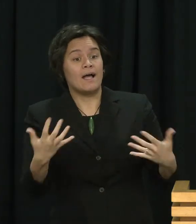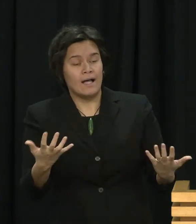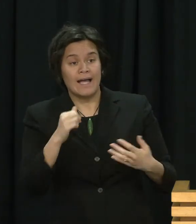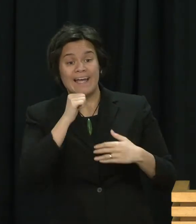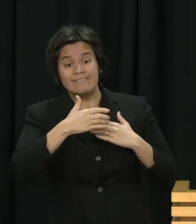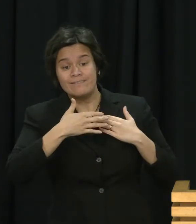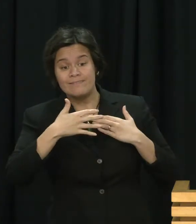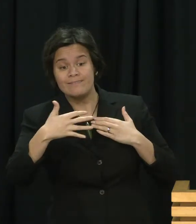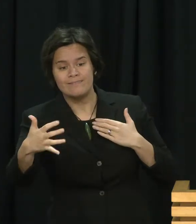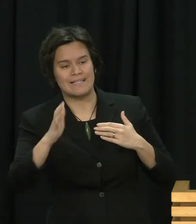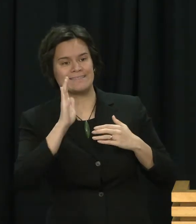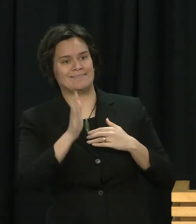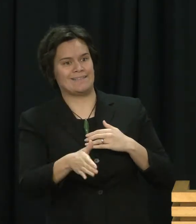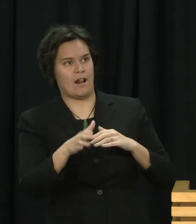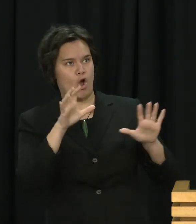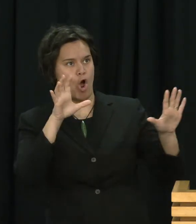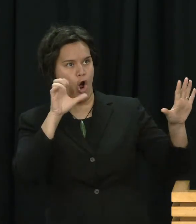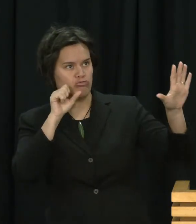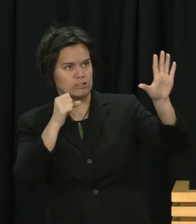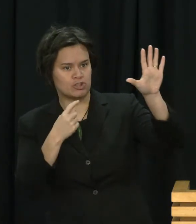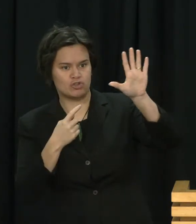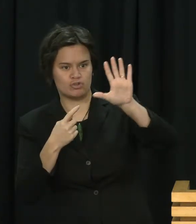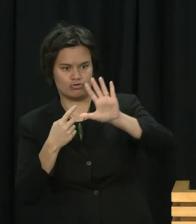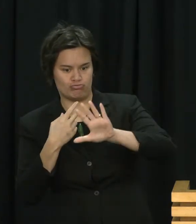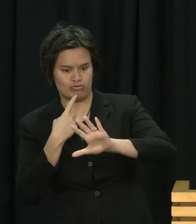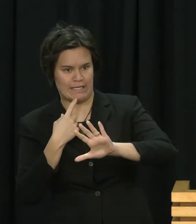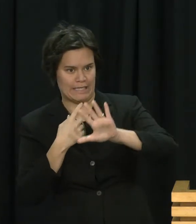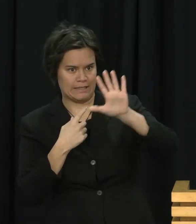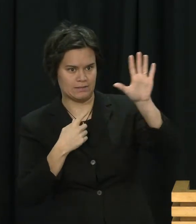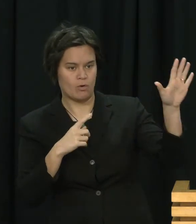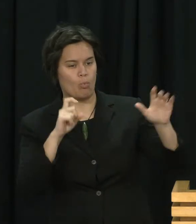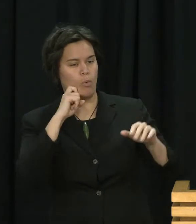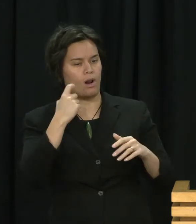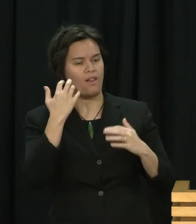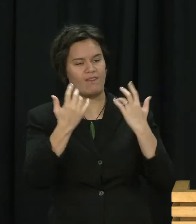end up being... If we're not